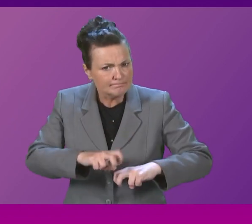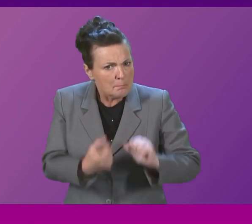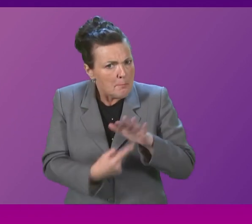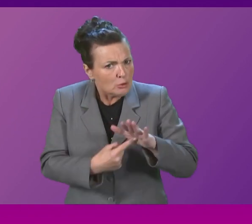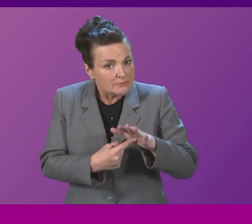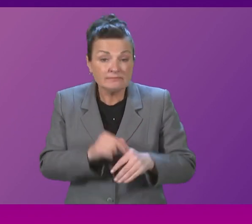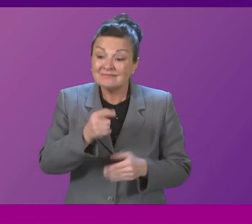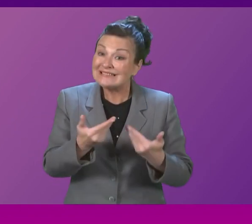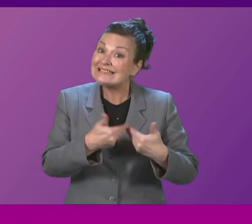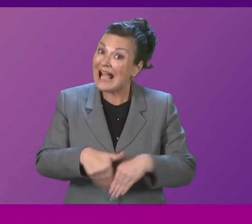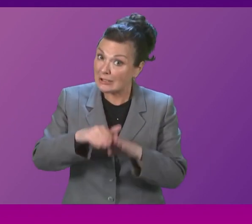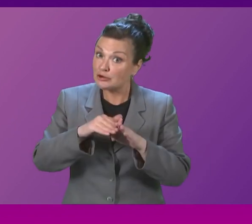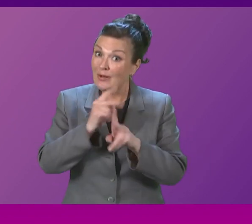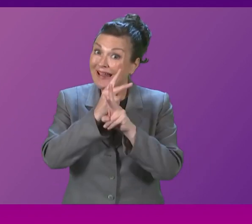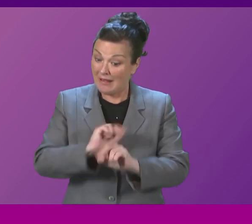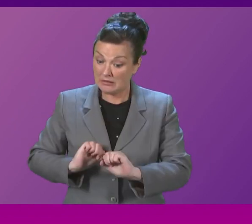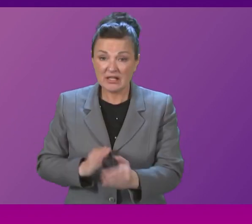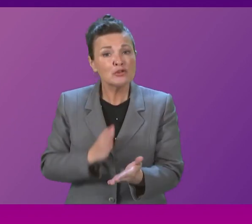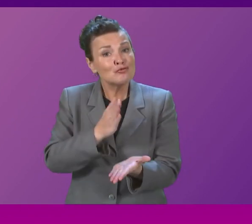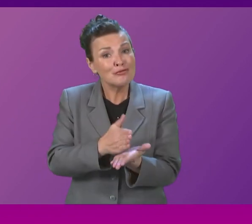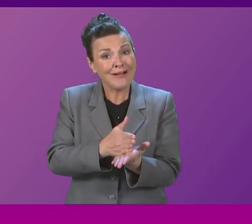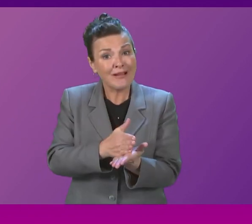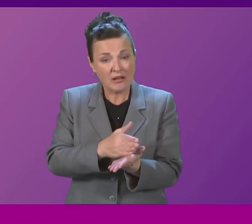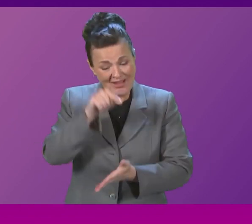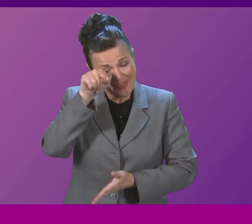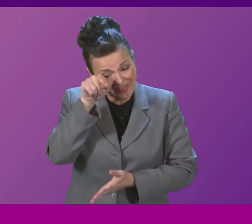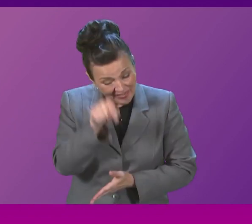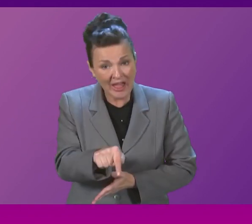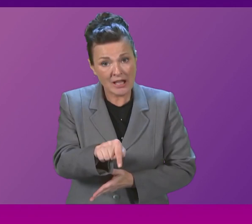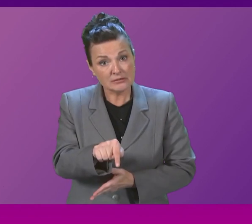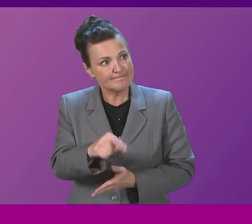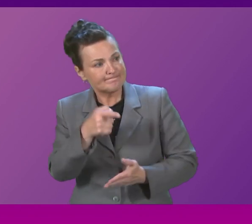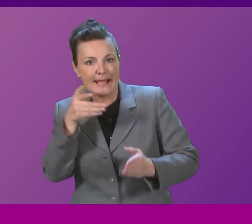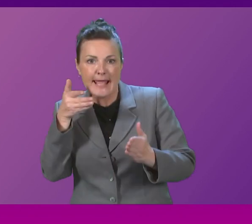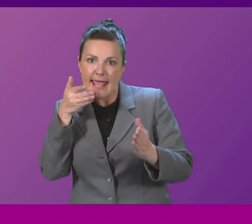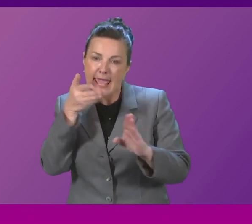The national care service is about ending the postcode lottery in adult social care,